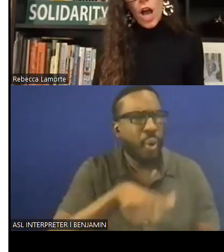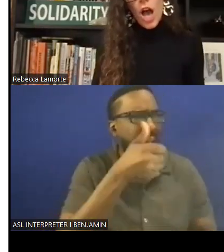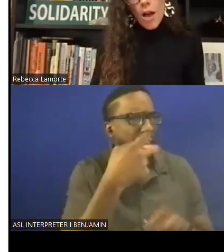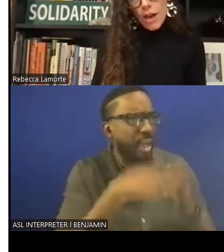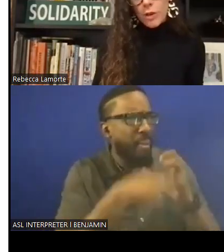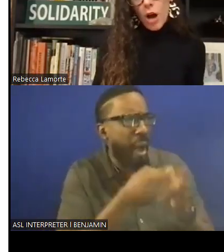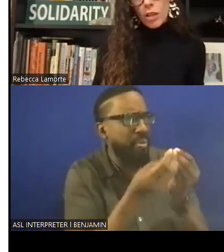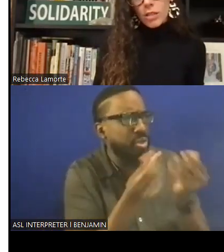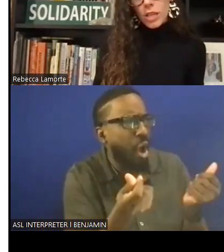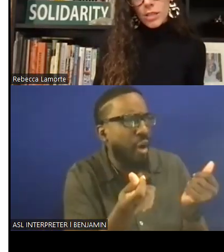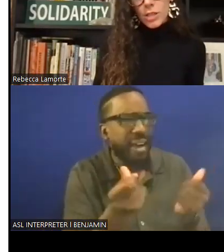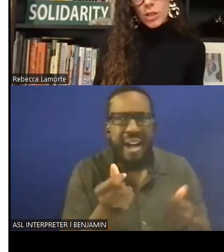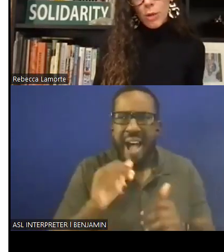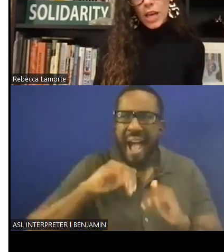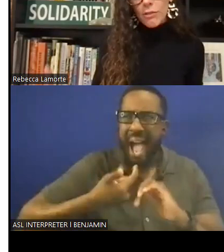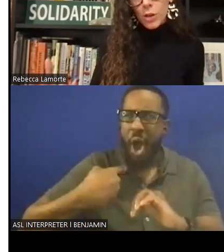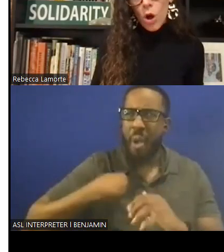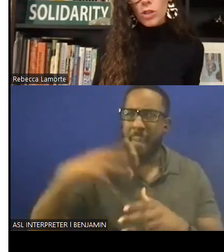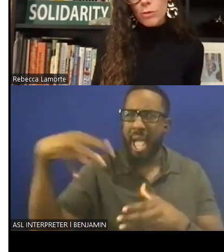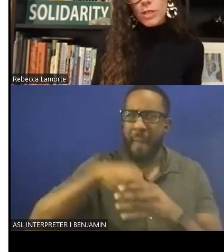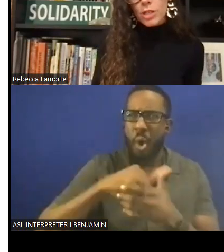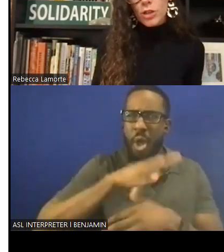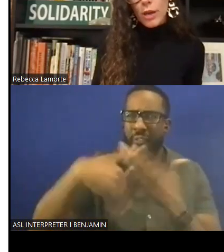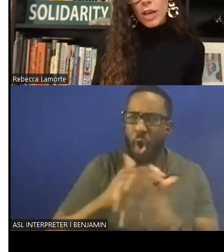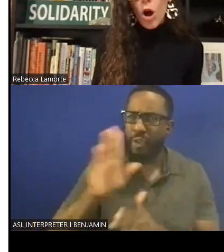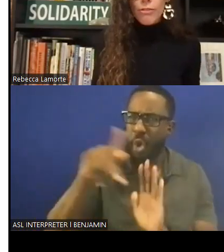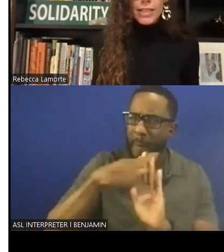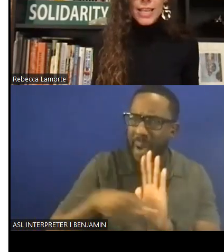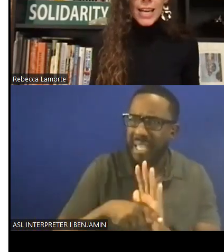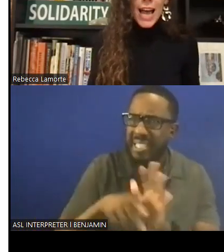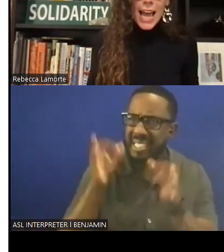of every policy decision you make and every long-term decision you make in office?